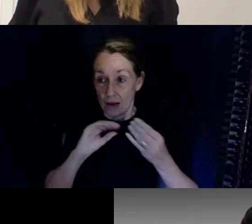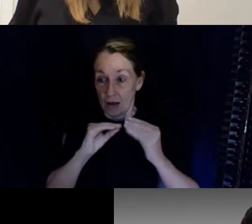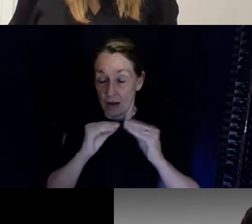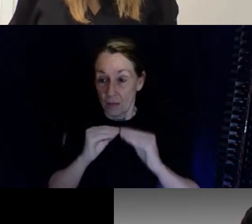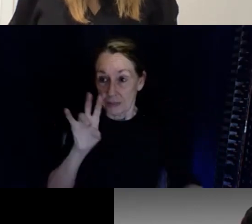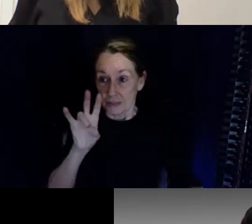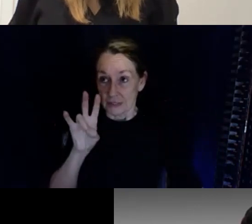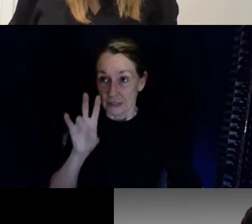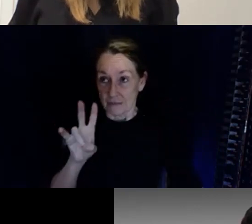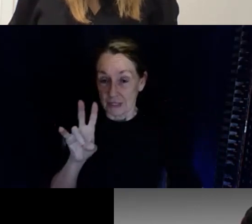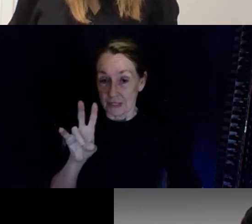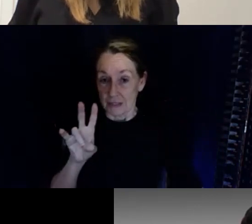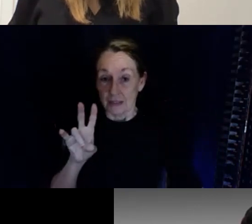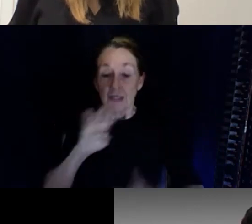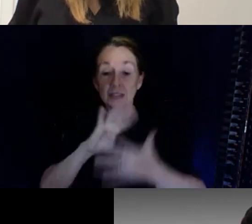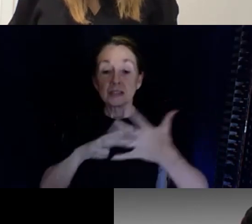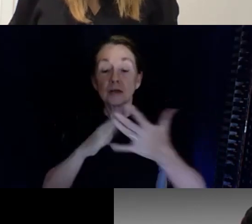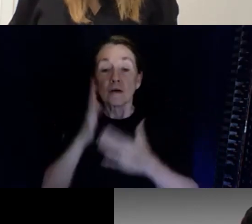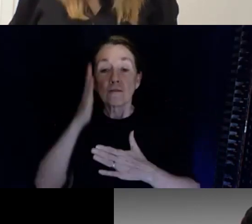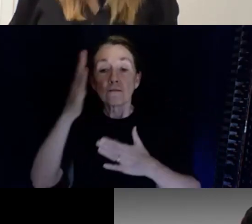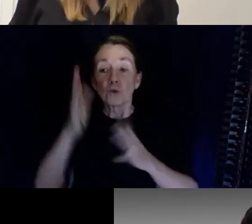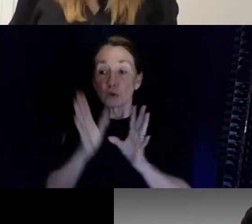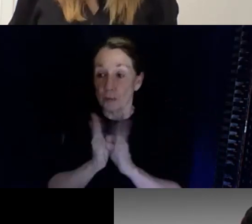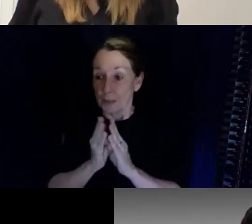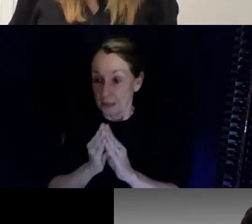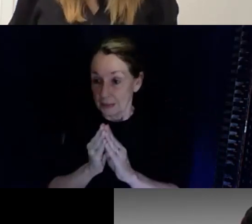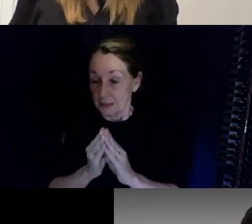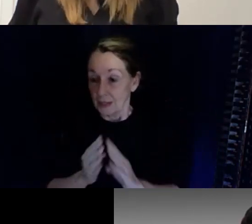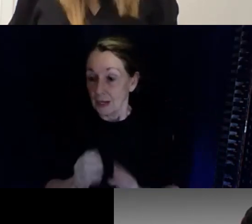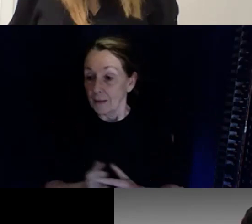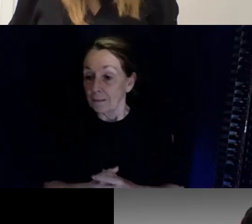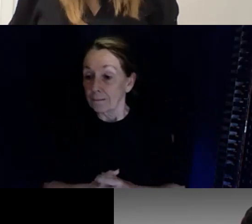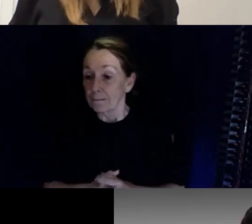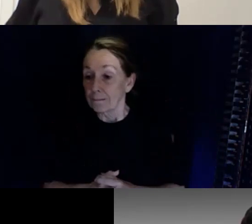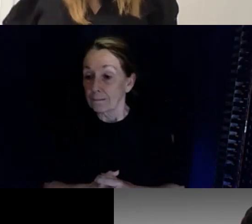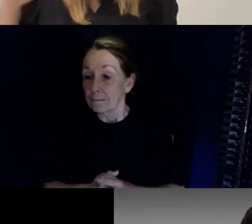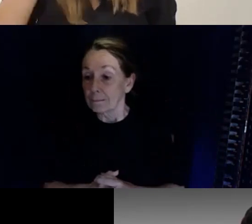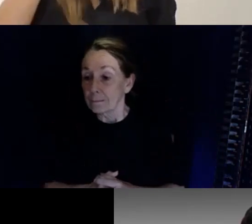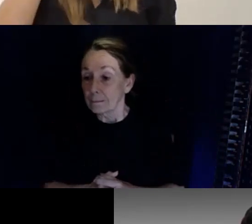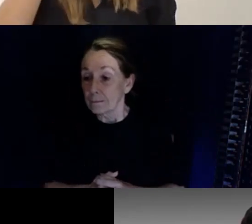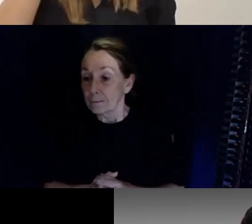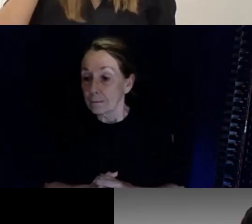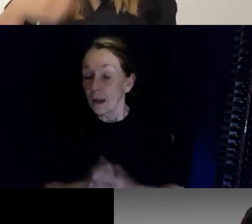SO WE WILL MOVE ON FROM THAT.